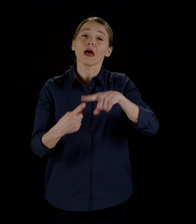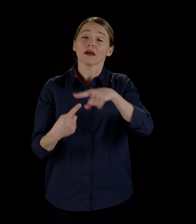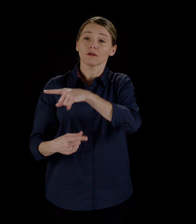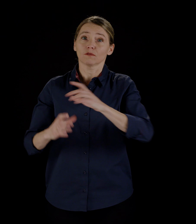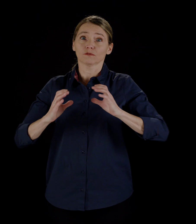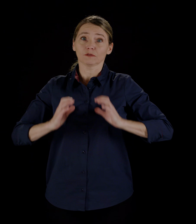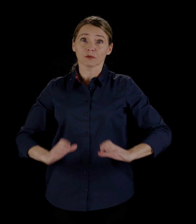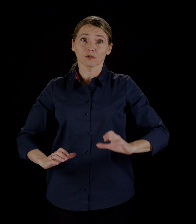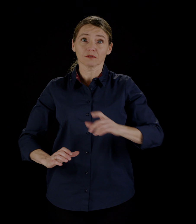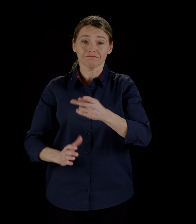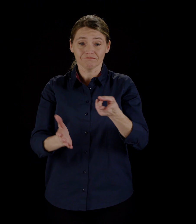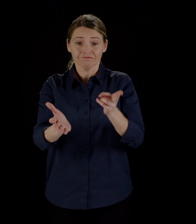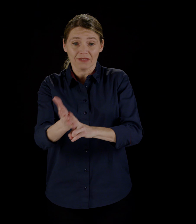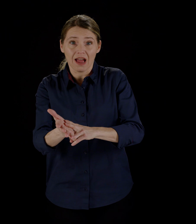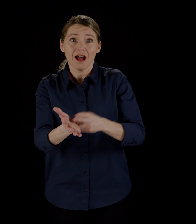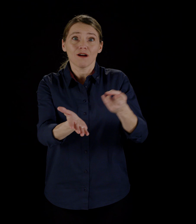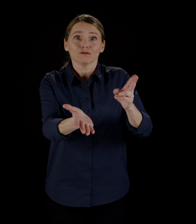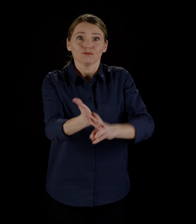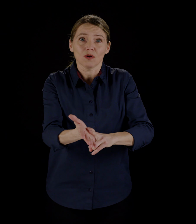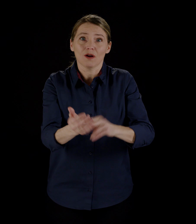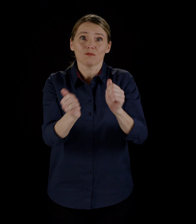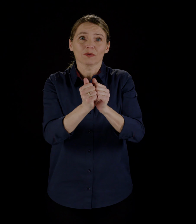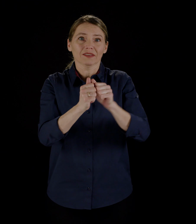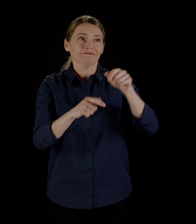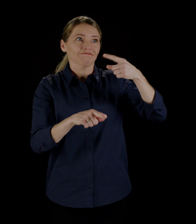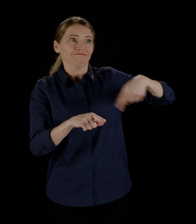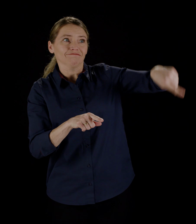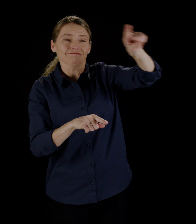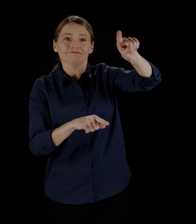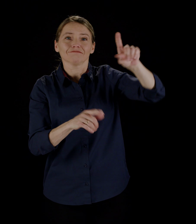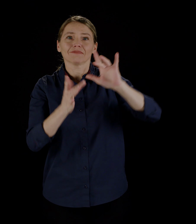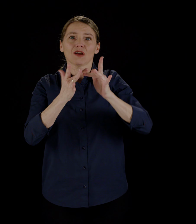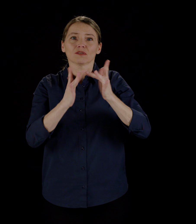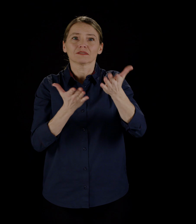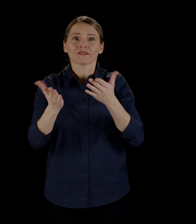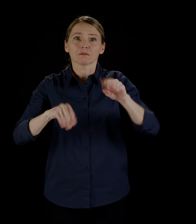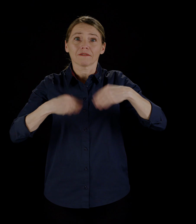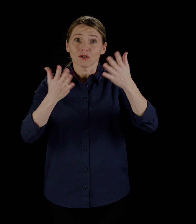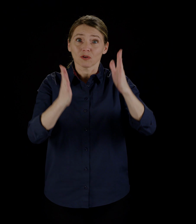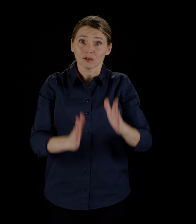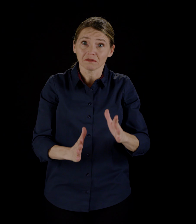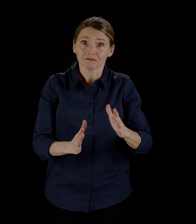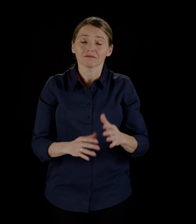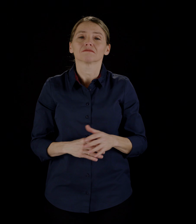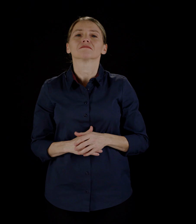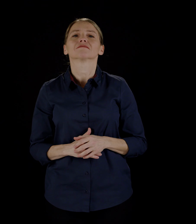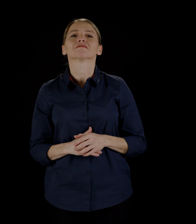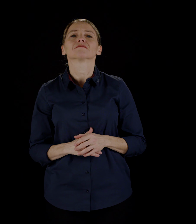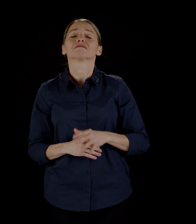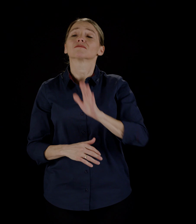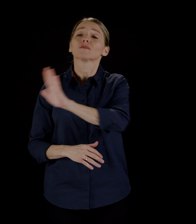When a customer signs a contract with an Internet Service Provider, or ISP, their chosen plan